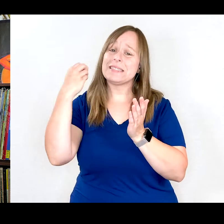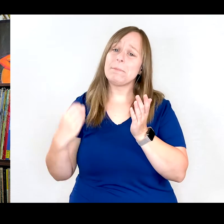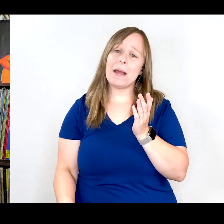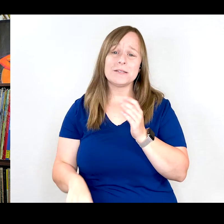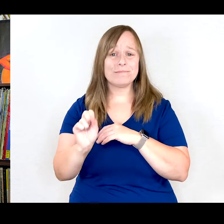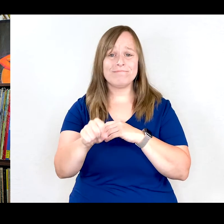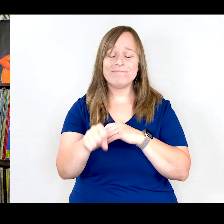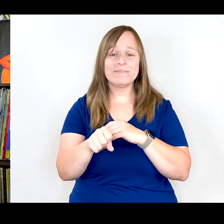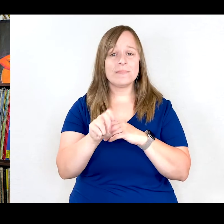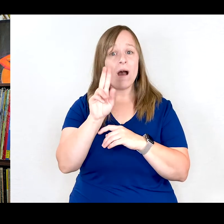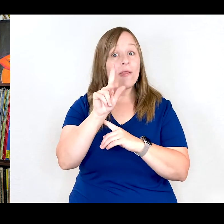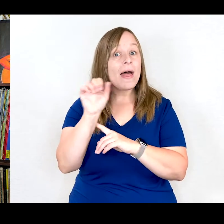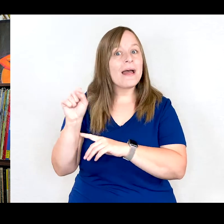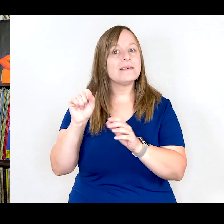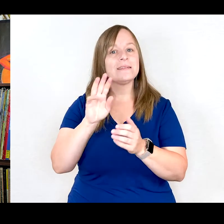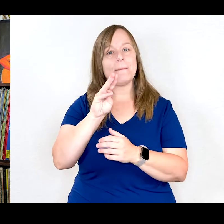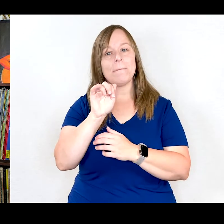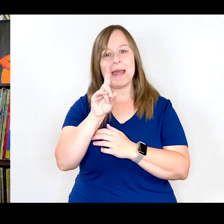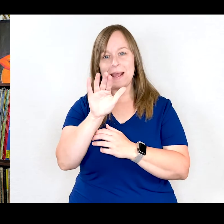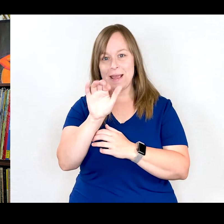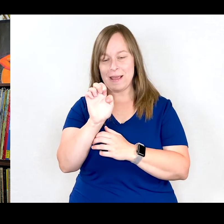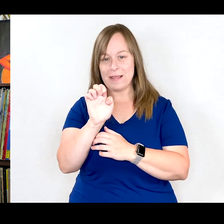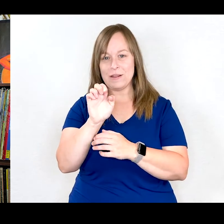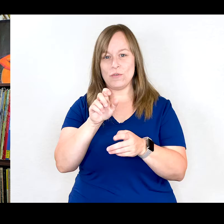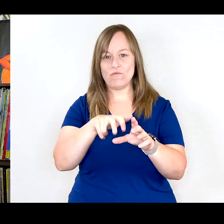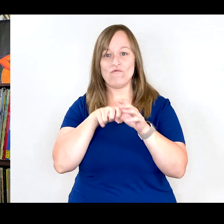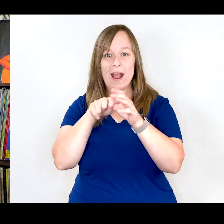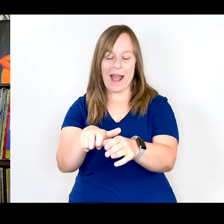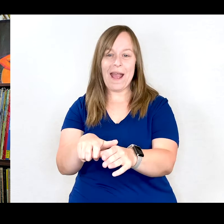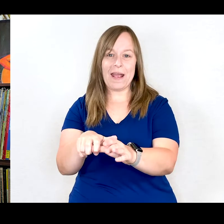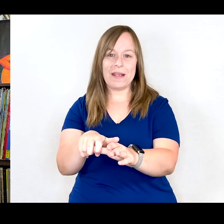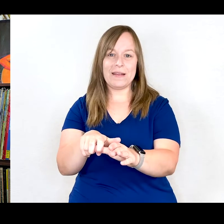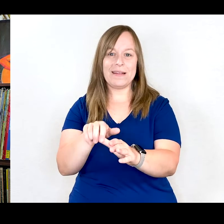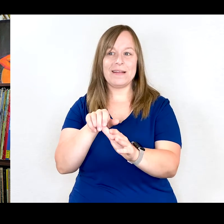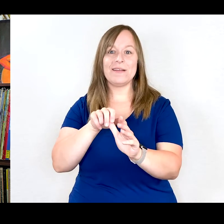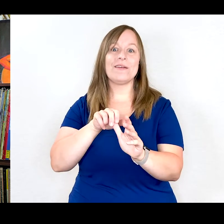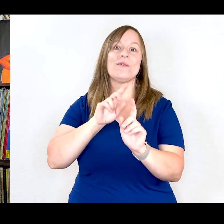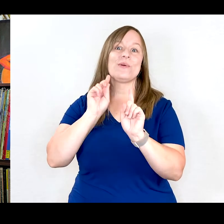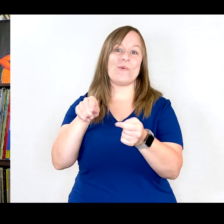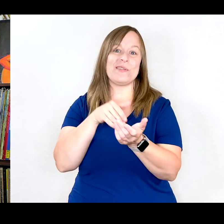but they're very expensive, unless they're doing Medicaid rides and I can only get a Medicaid ride when